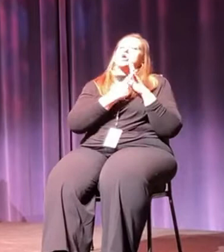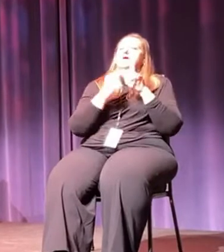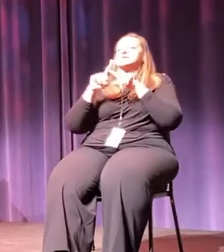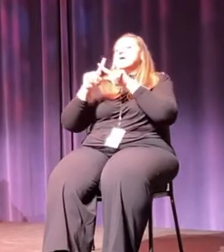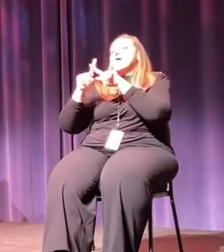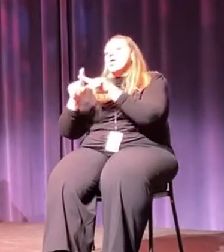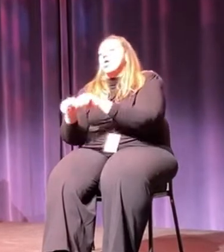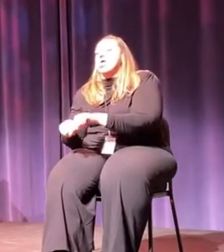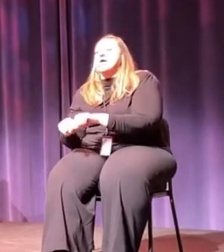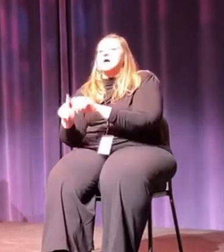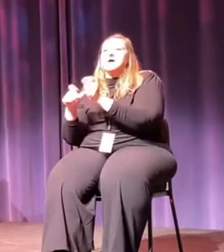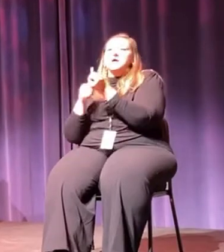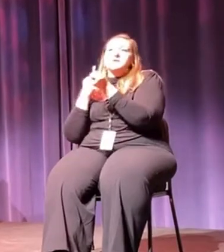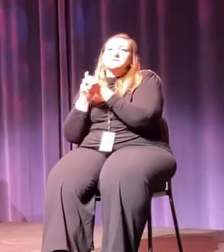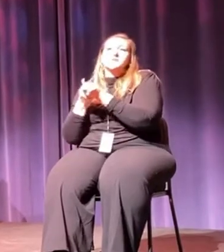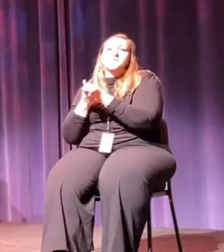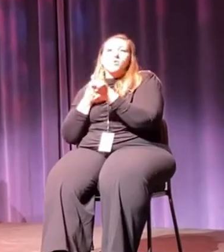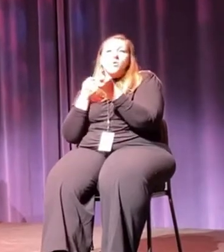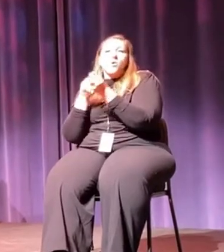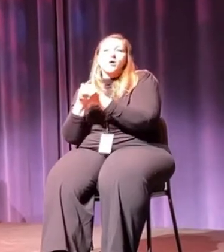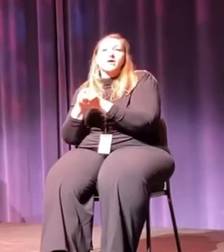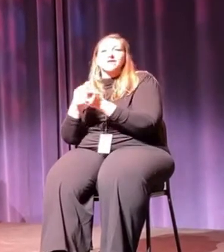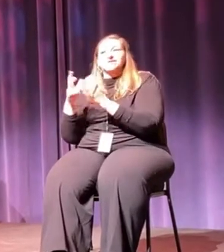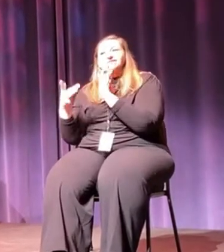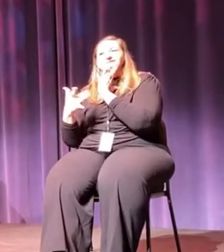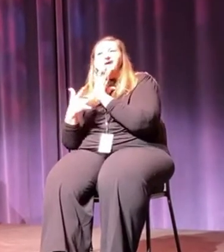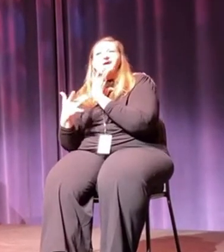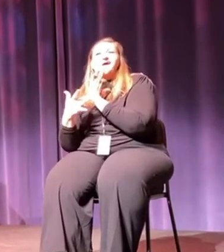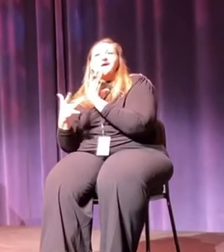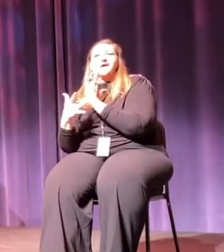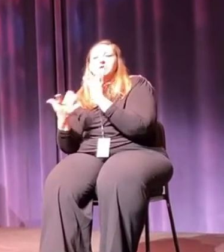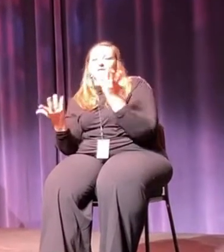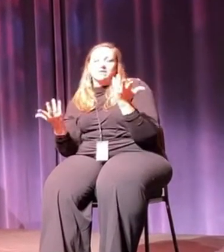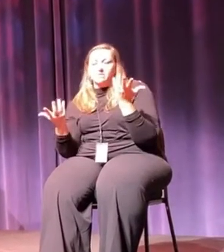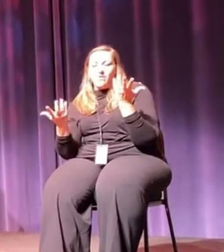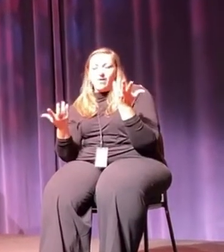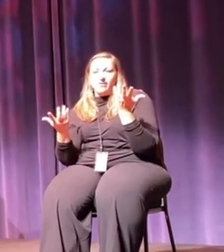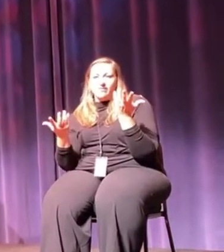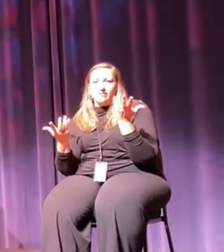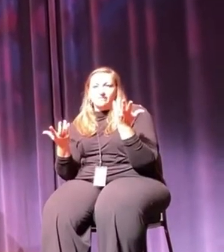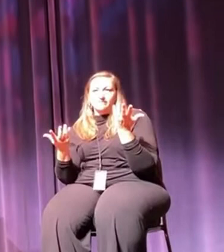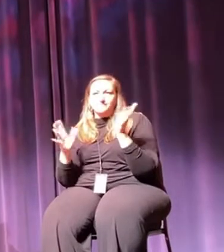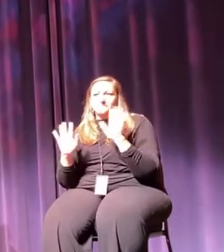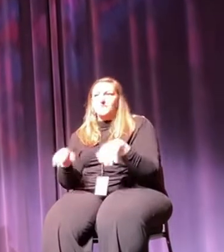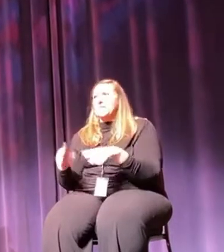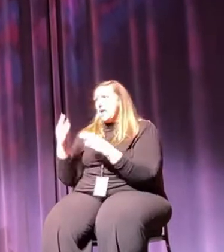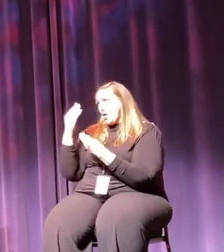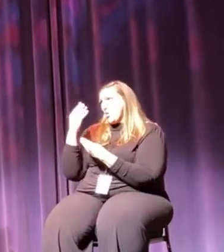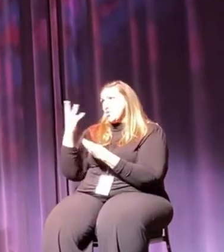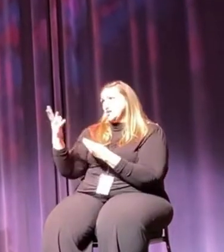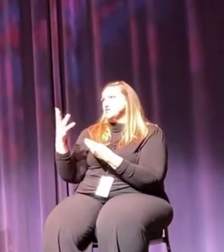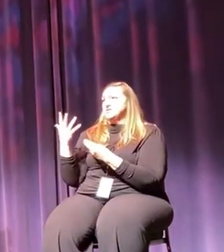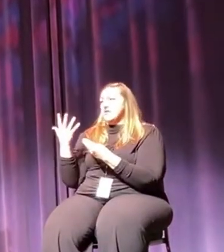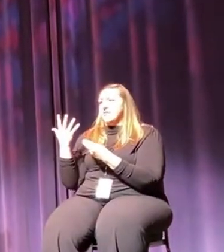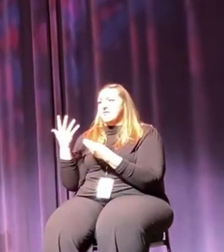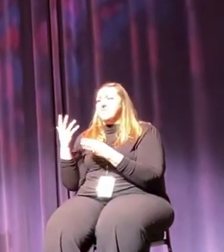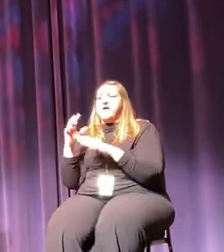on life support gynotech. Well, let's show them our whole purple guts.